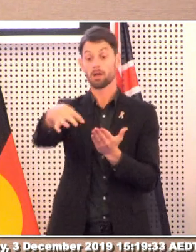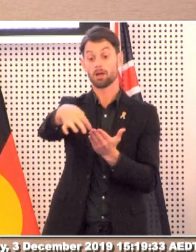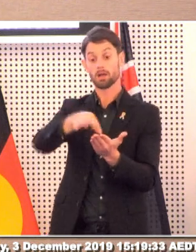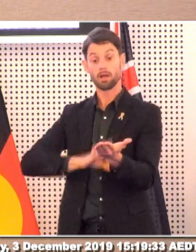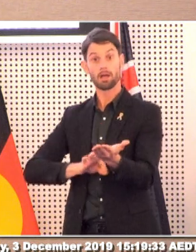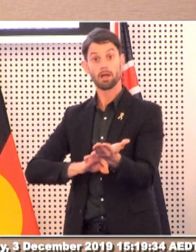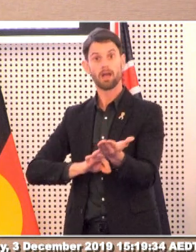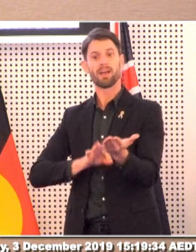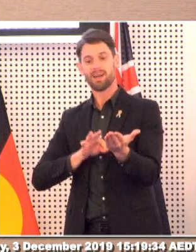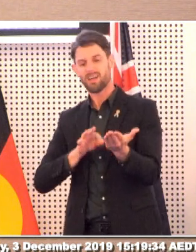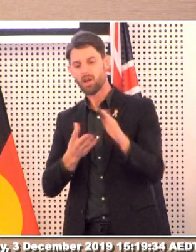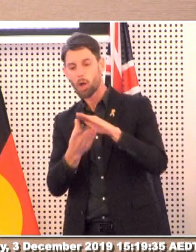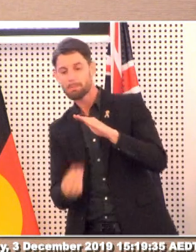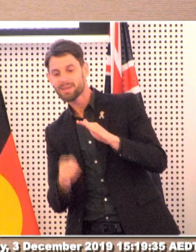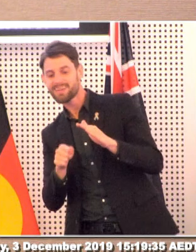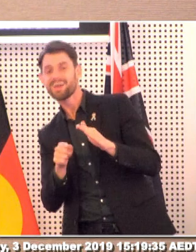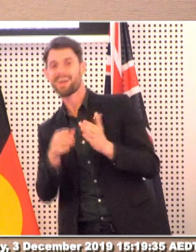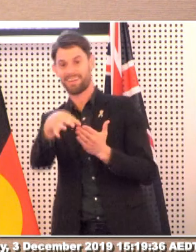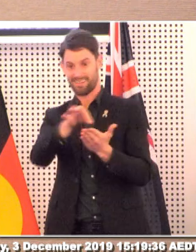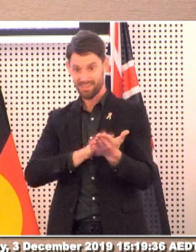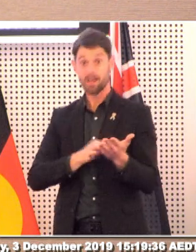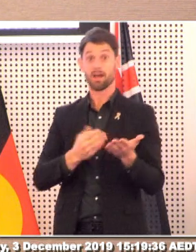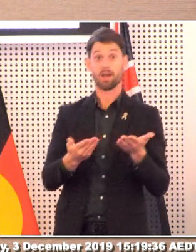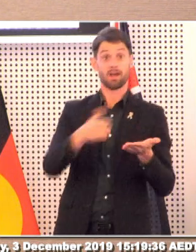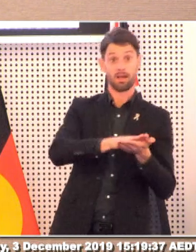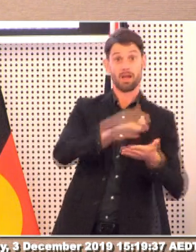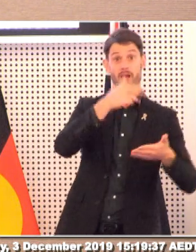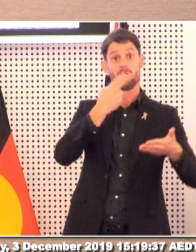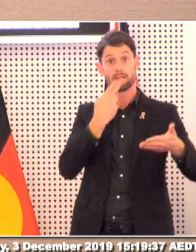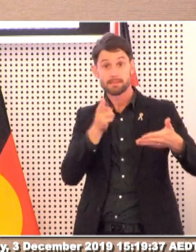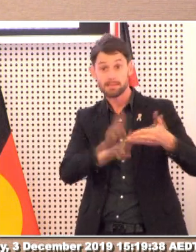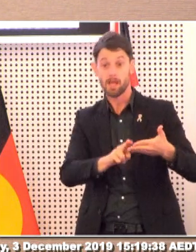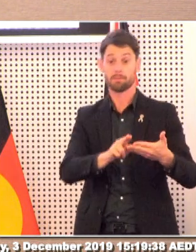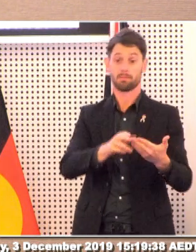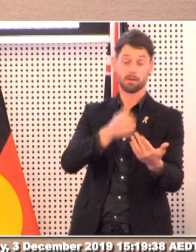We don’t have the funding for electronic reporting. So that – that is an issue.